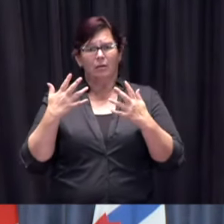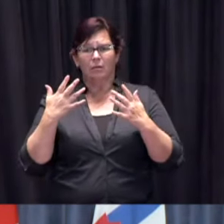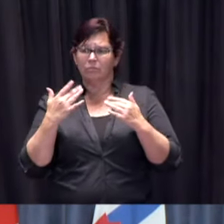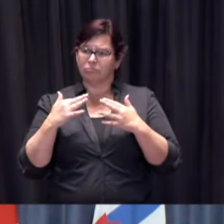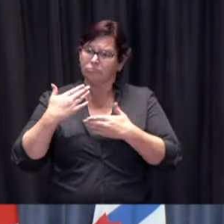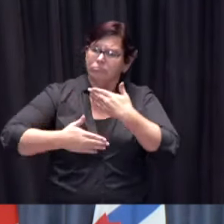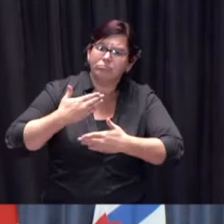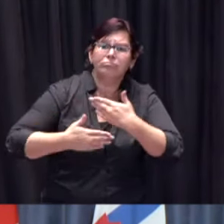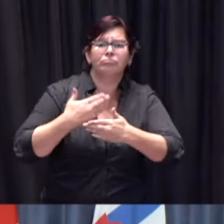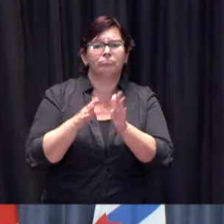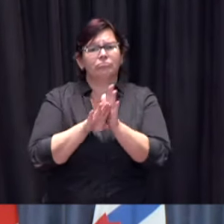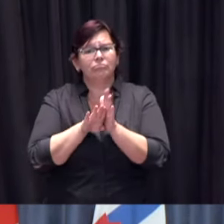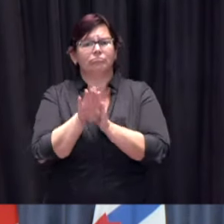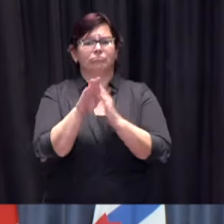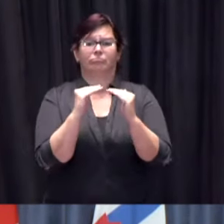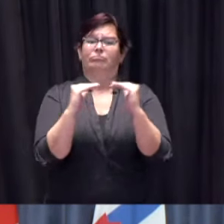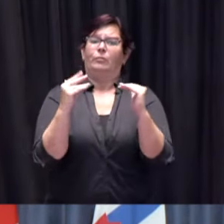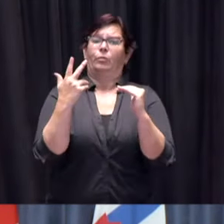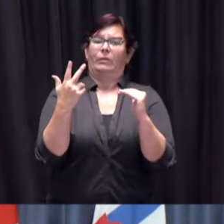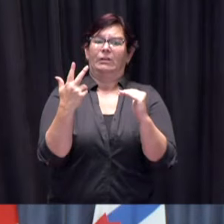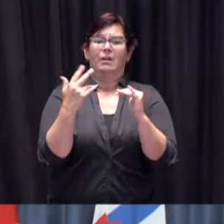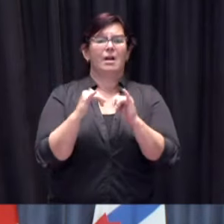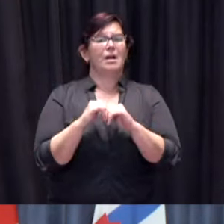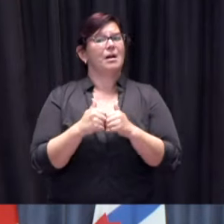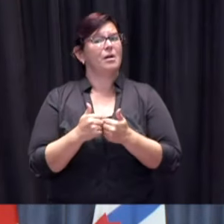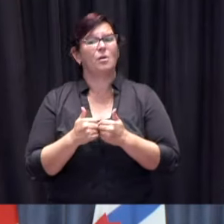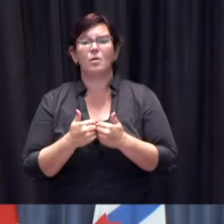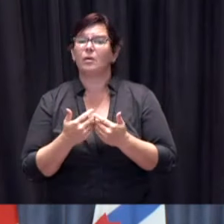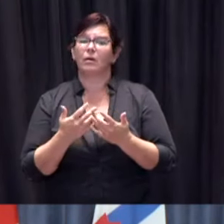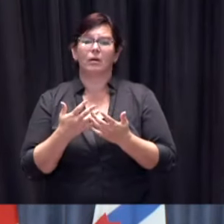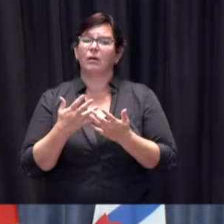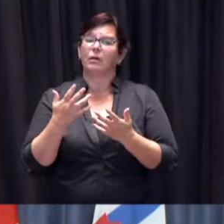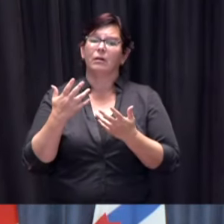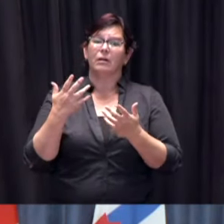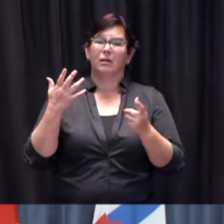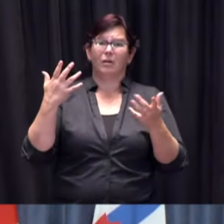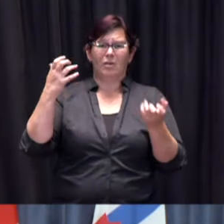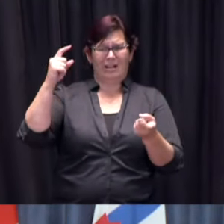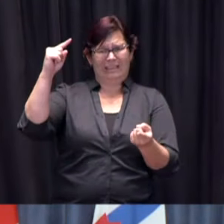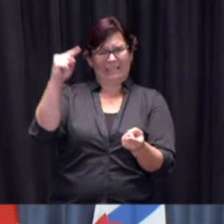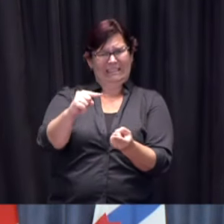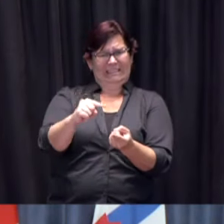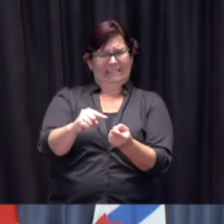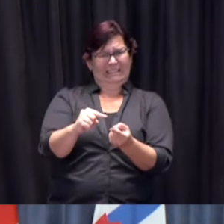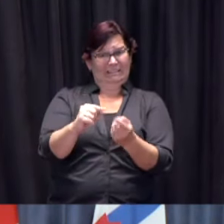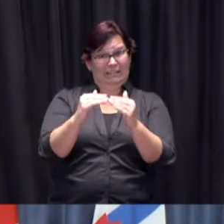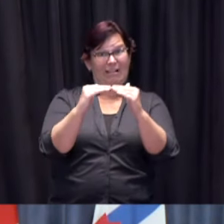to minimize the chances of new outbreaks and all of that of course has meant and will continue to mean saving lives.